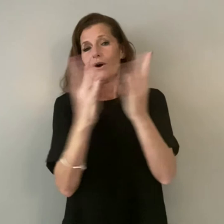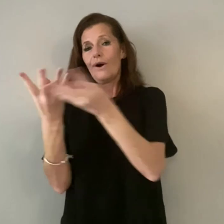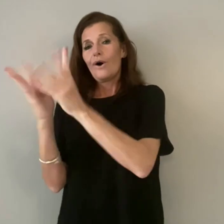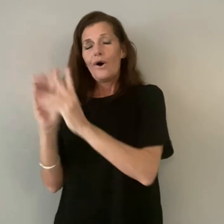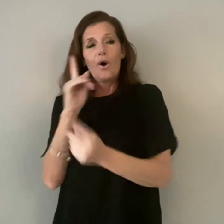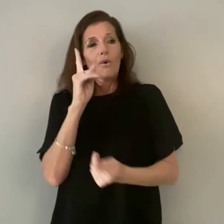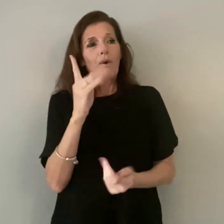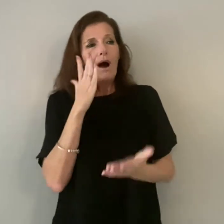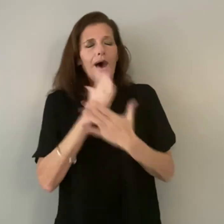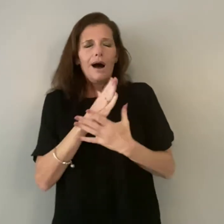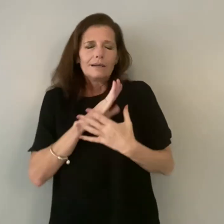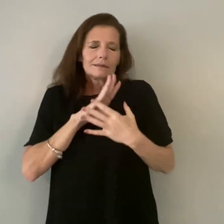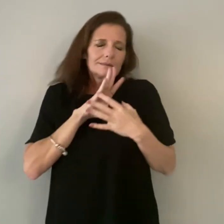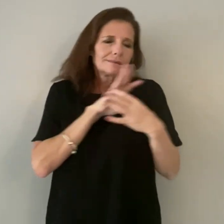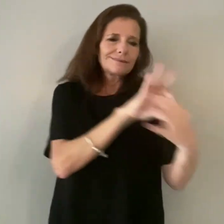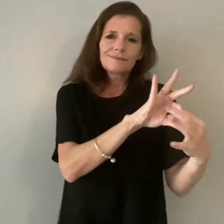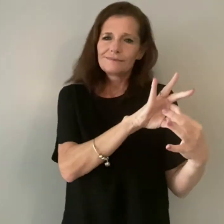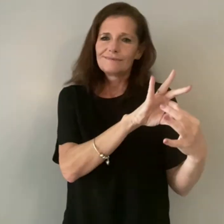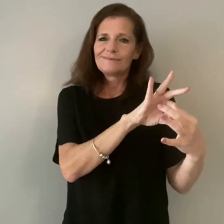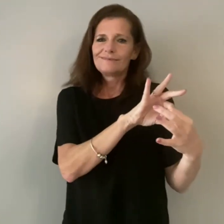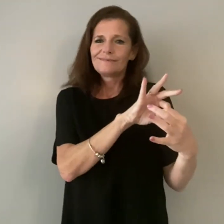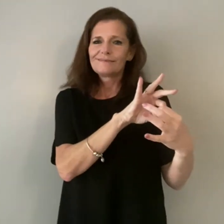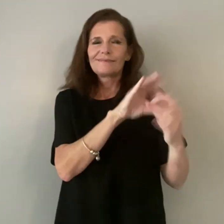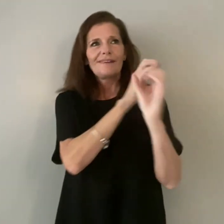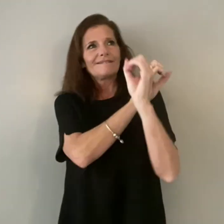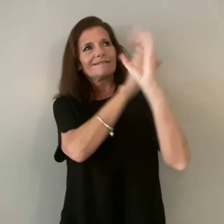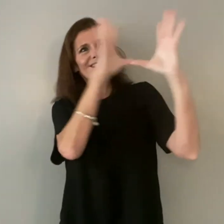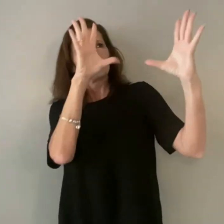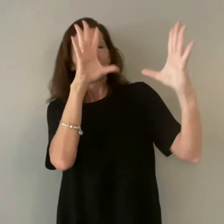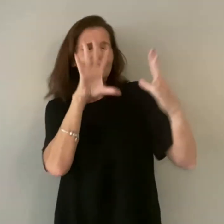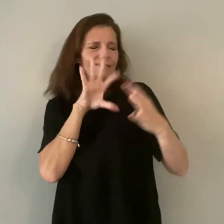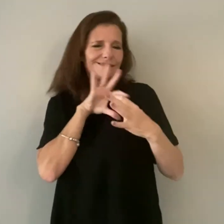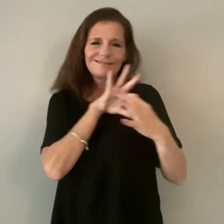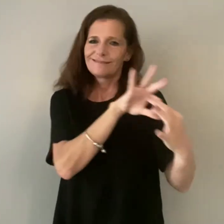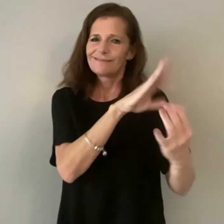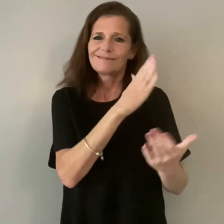One's definitely has an affinity to the mission and the vision of the organization